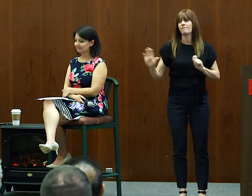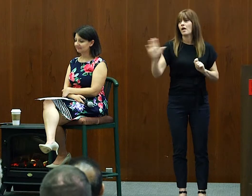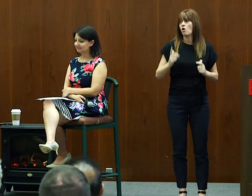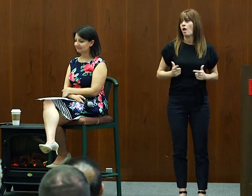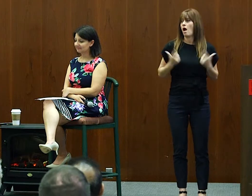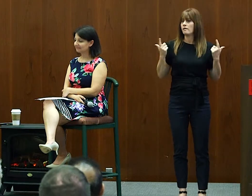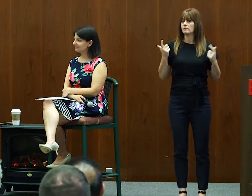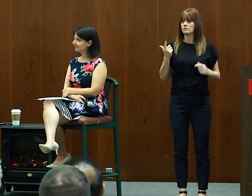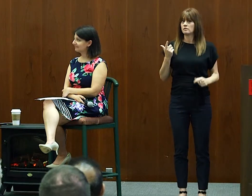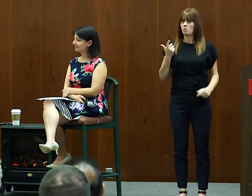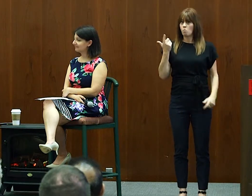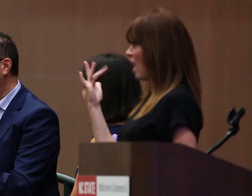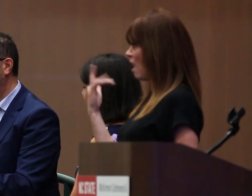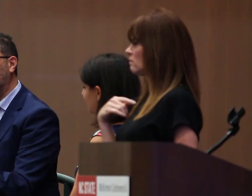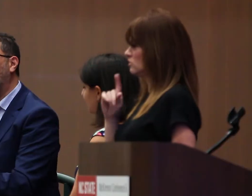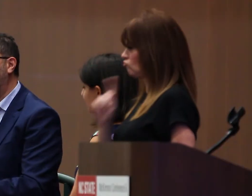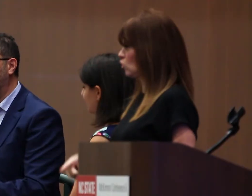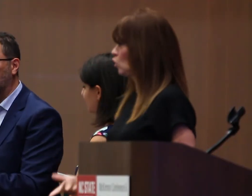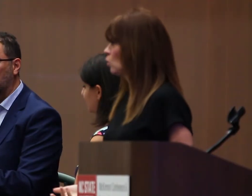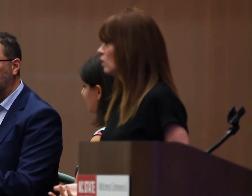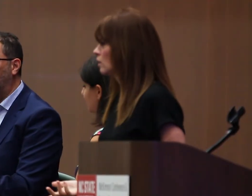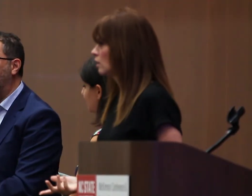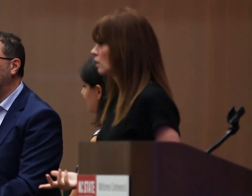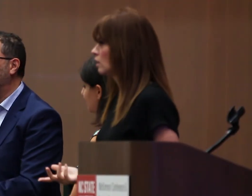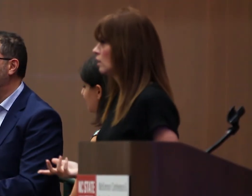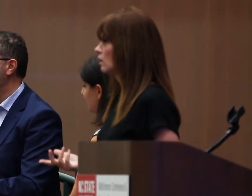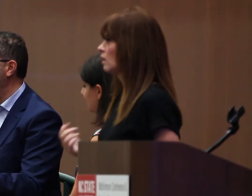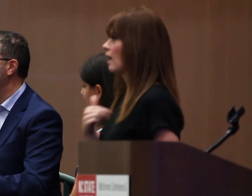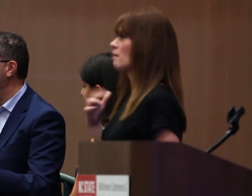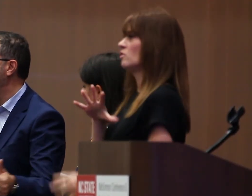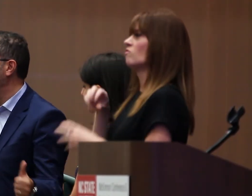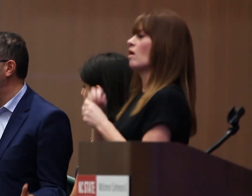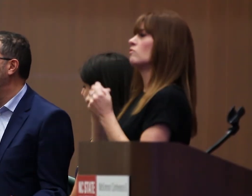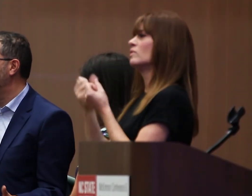Because it's true. I could tell you having interacted with many, many, many, states;